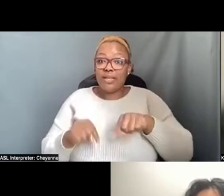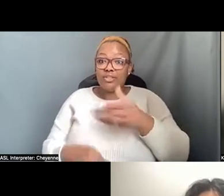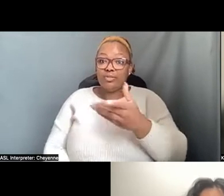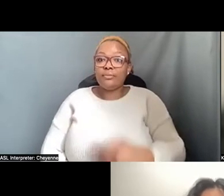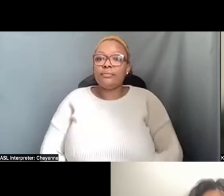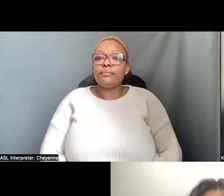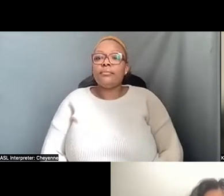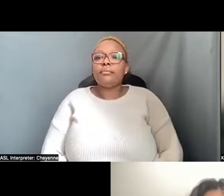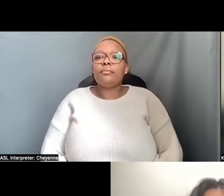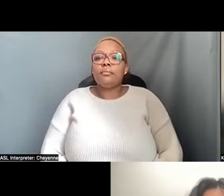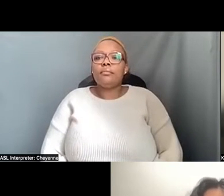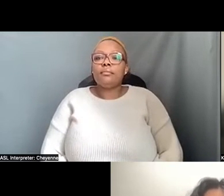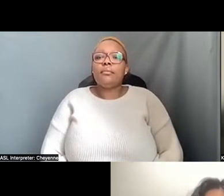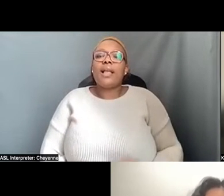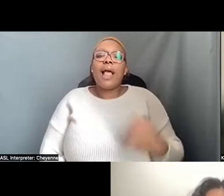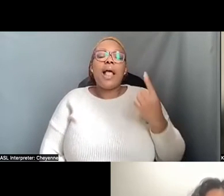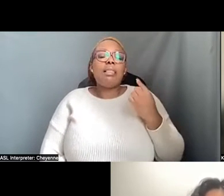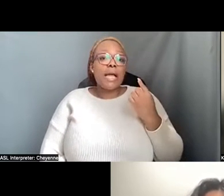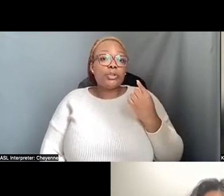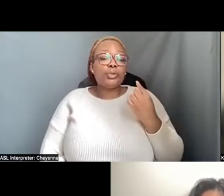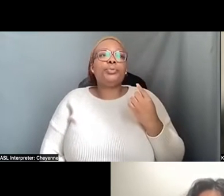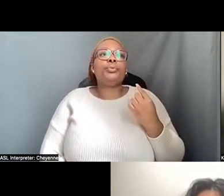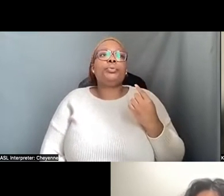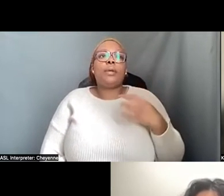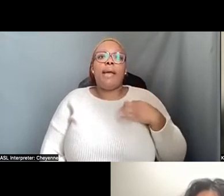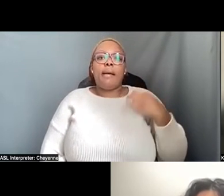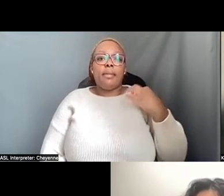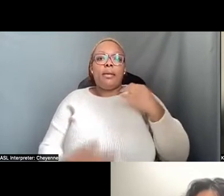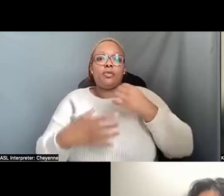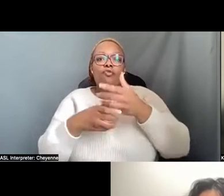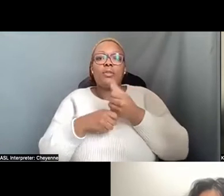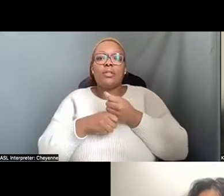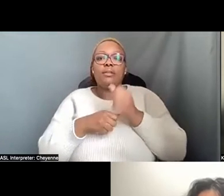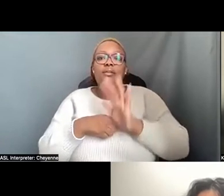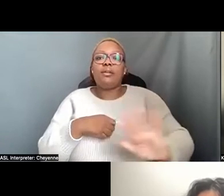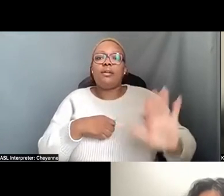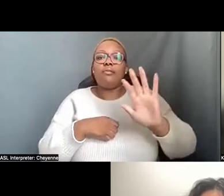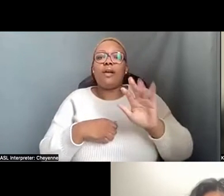I can say last year off the top of my head. Last year, we received a little over 250.